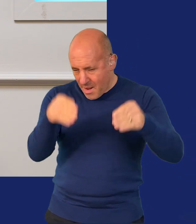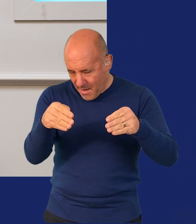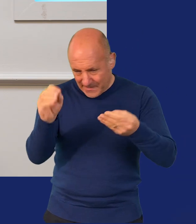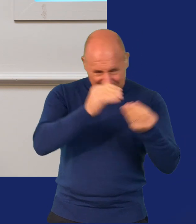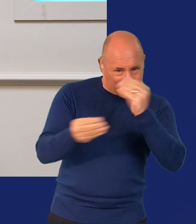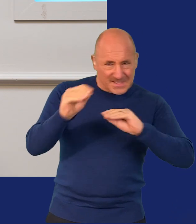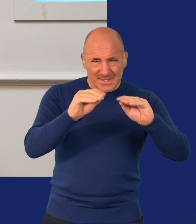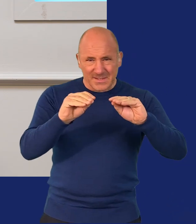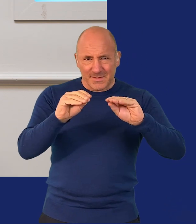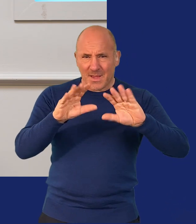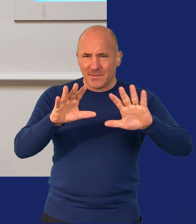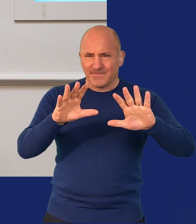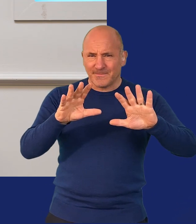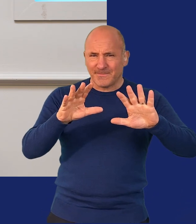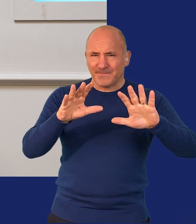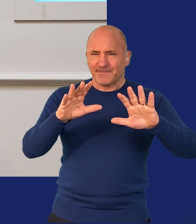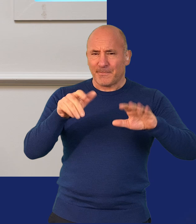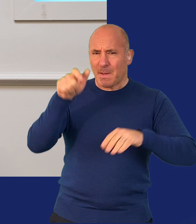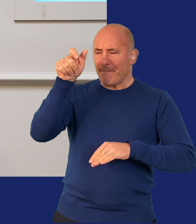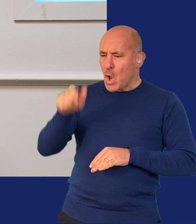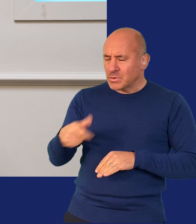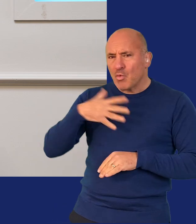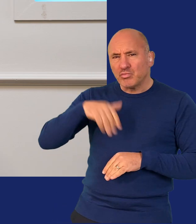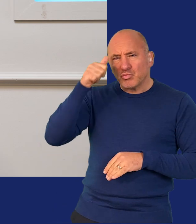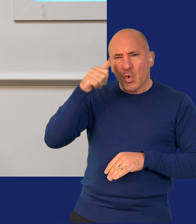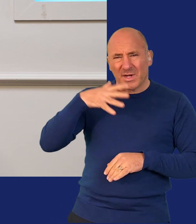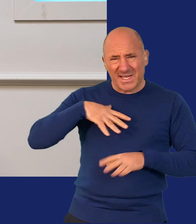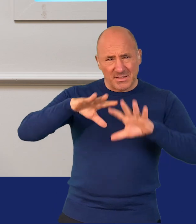but actually the whole learner journey needs to be accessible and inclusive.